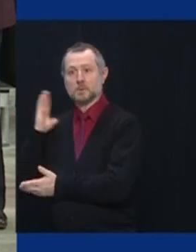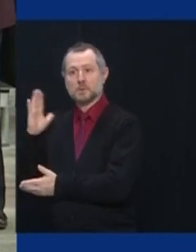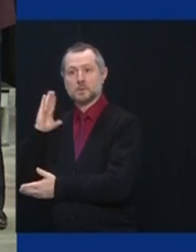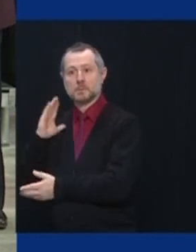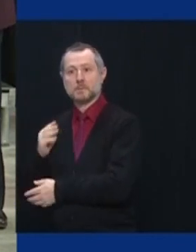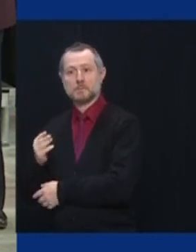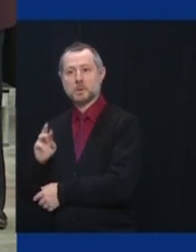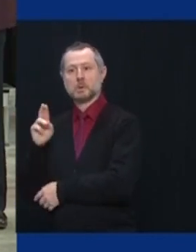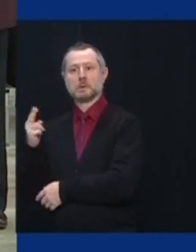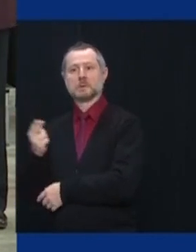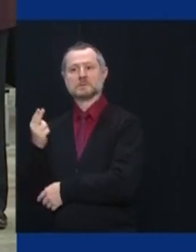THE TUSKEGEE EXPERIMENT.